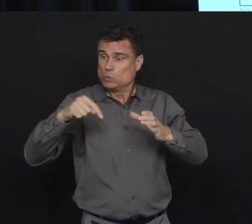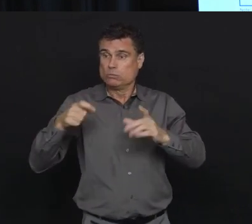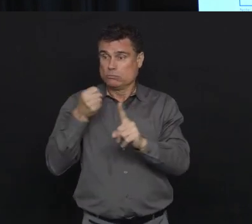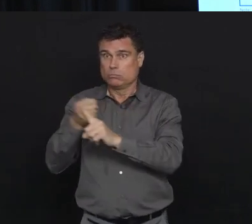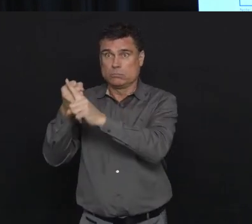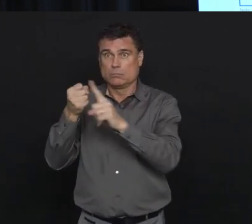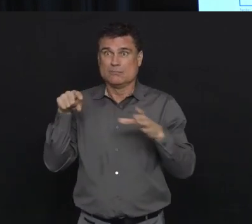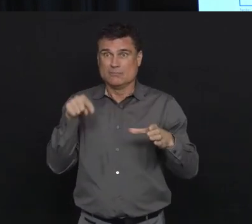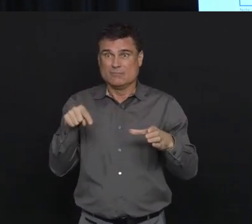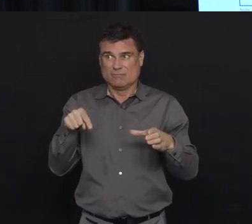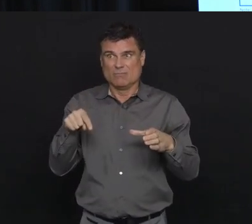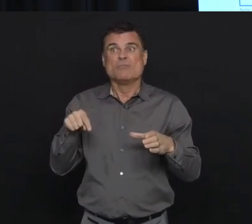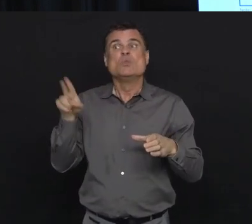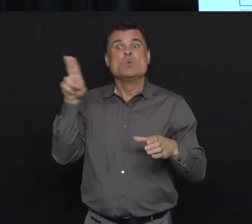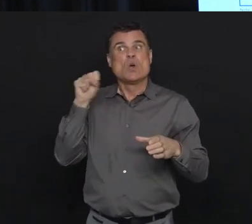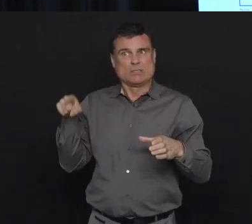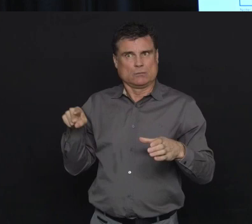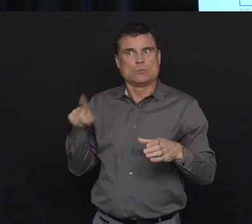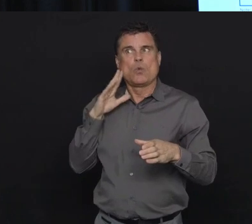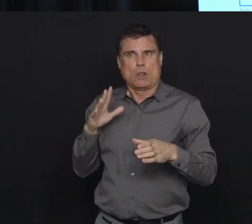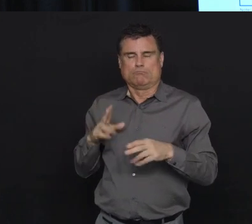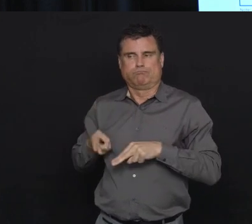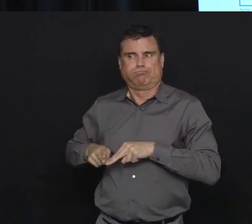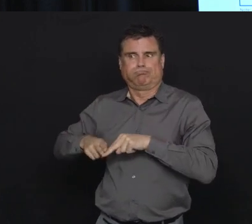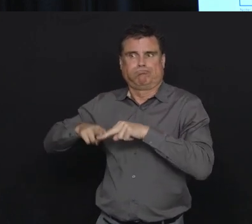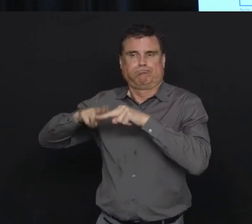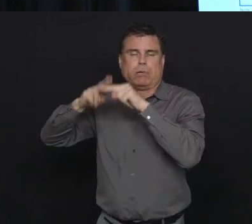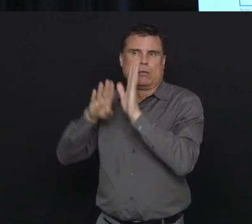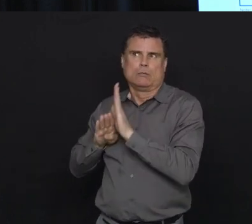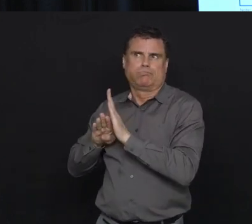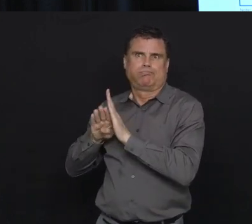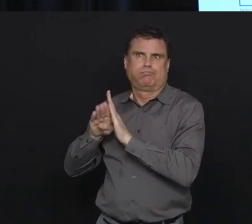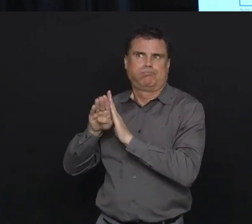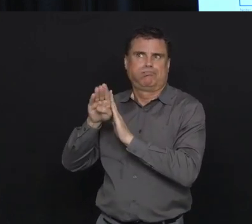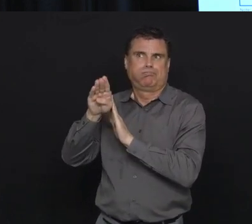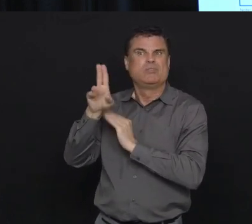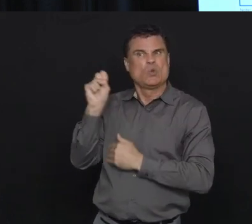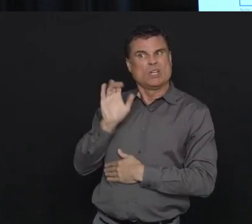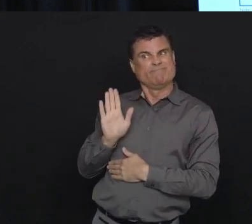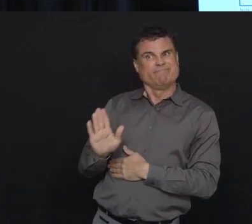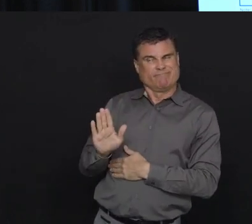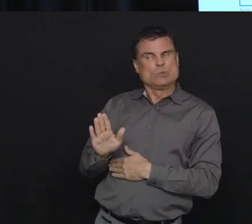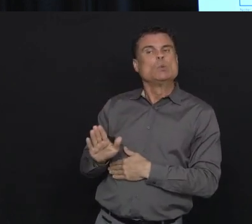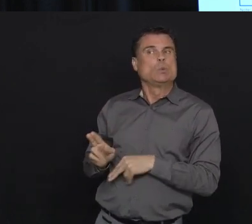increased as well. This modeling is based on comparing what is happening